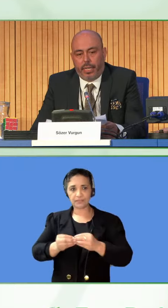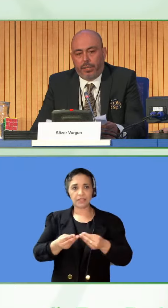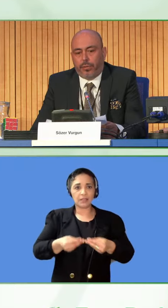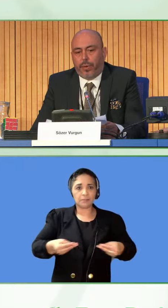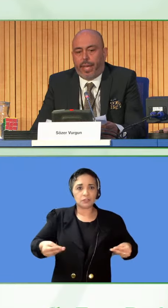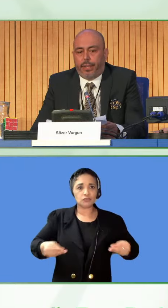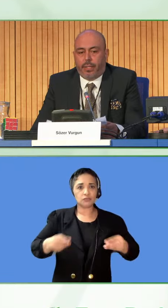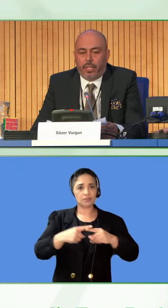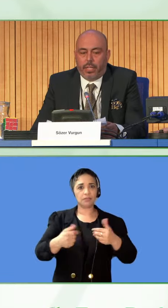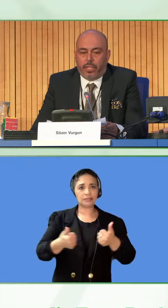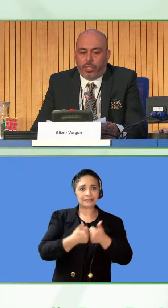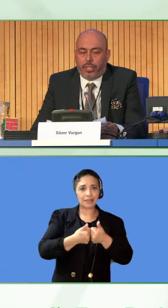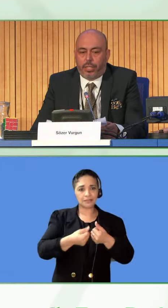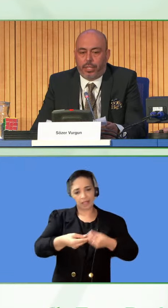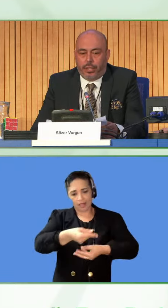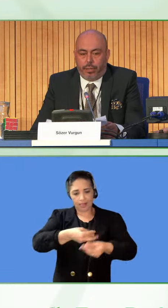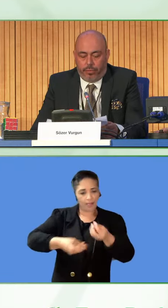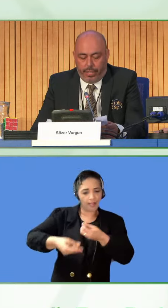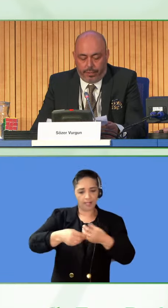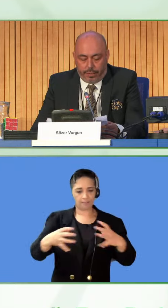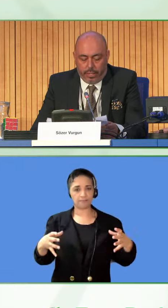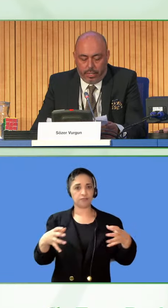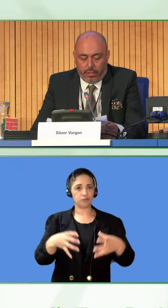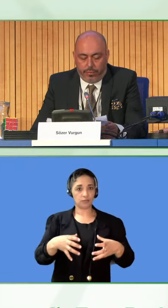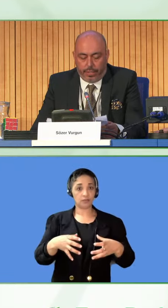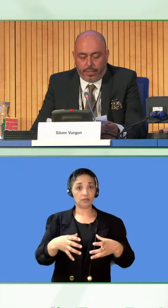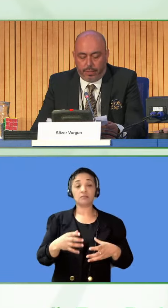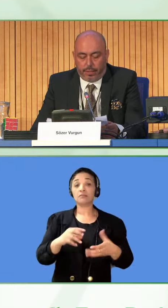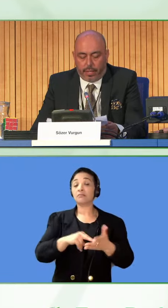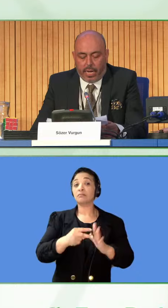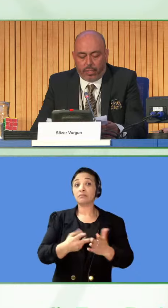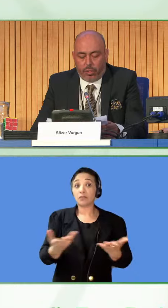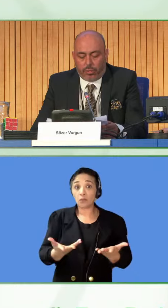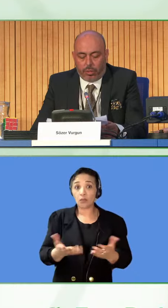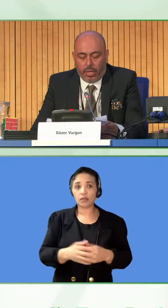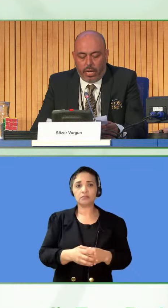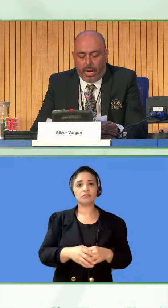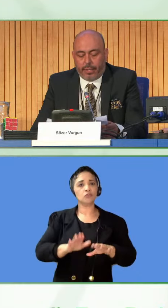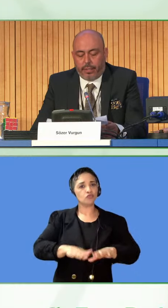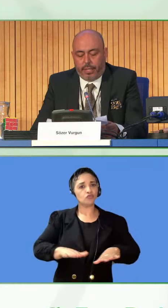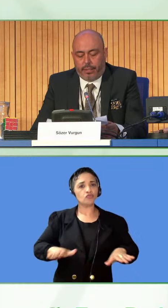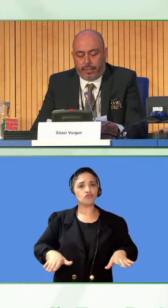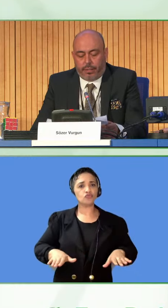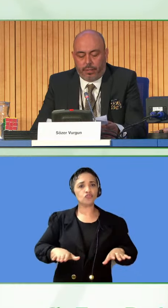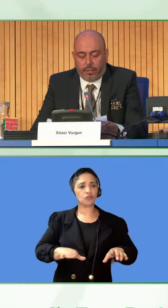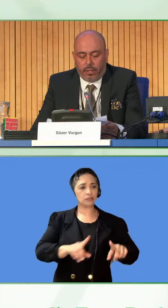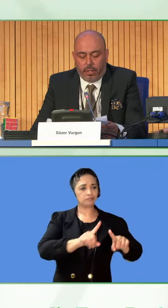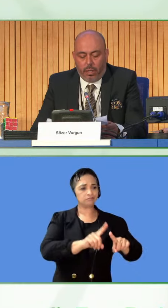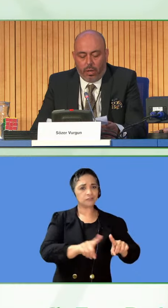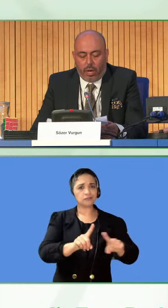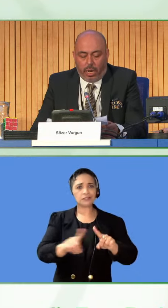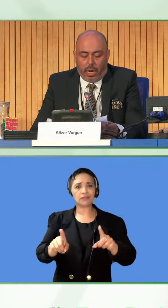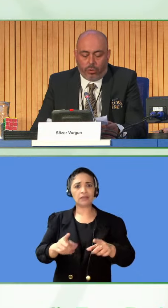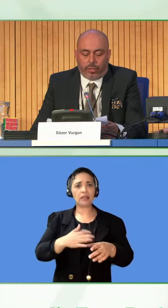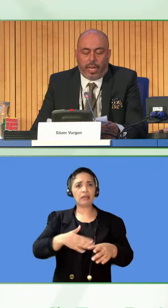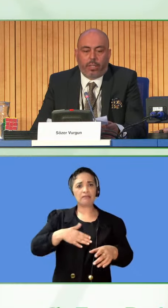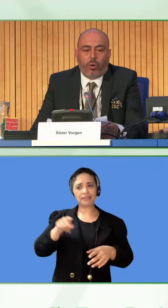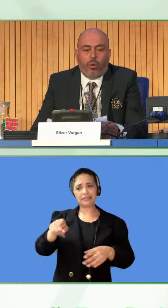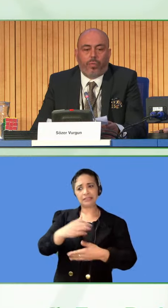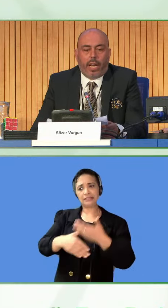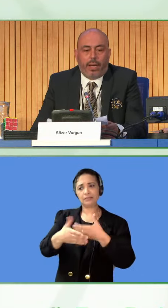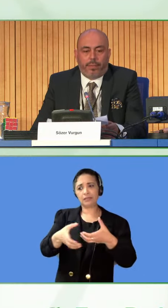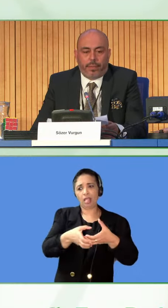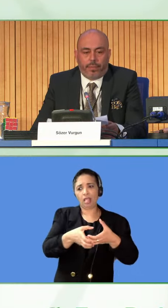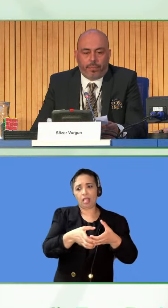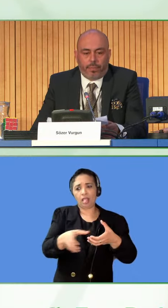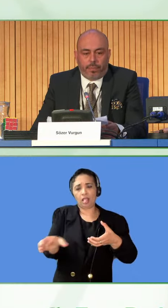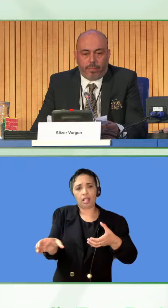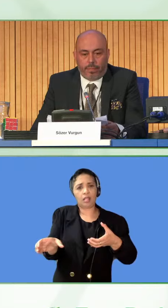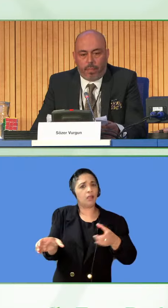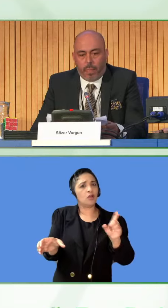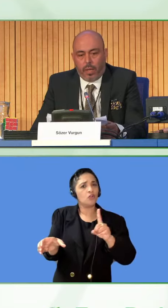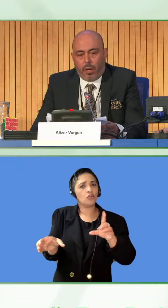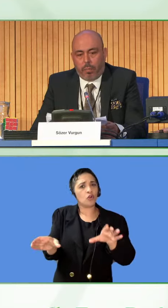In this way, children with differences are not isolated outside of life.